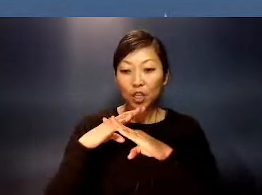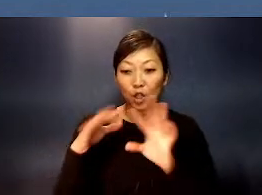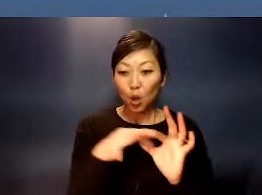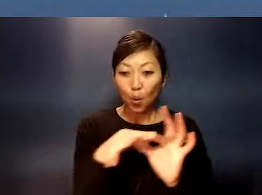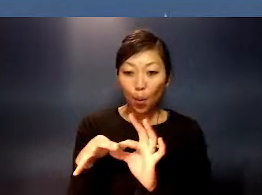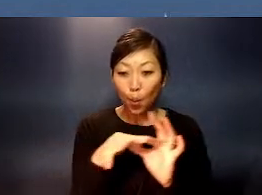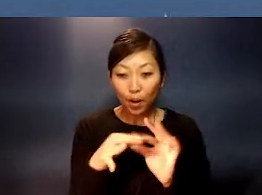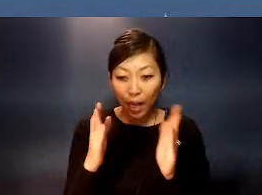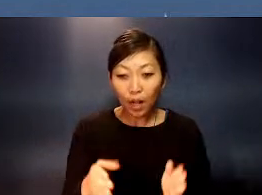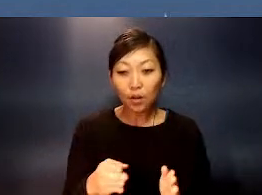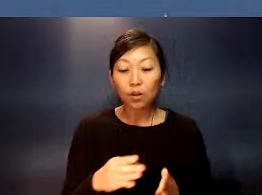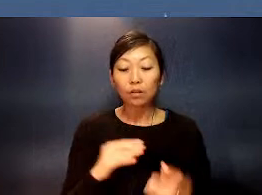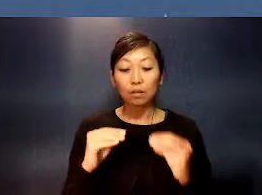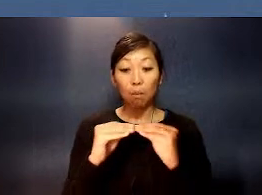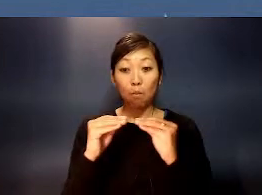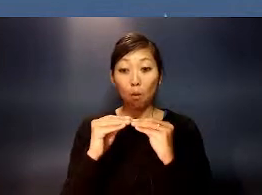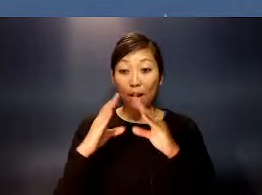OFFICERS TO ATTEND WITH PEOPLE WHO ARE BETTER TRAINED TO